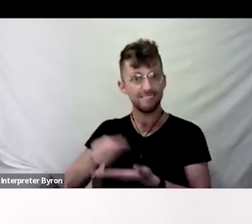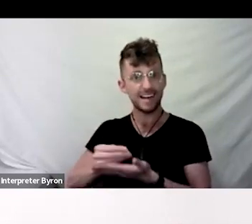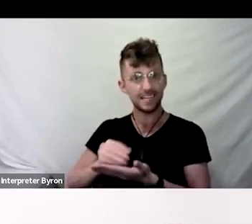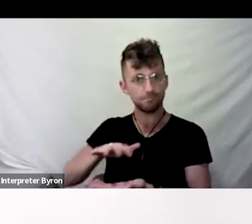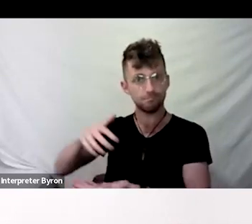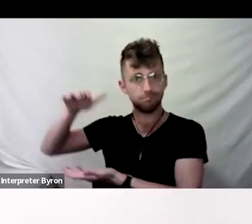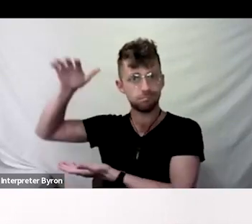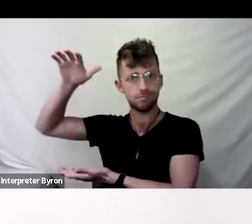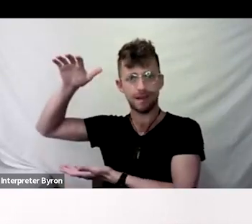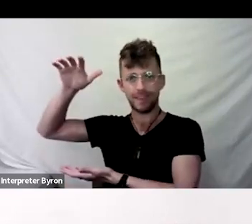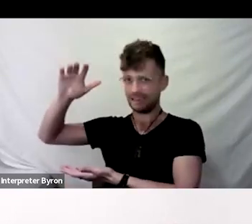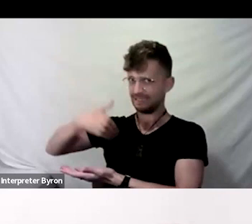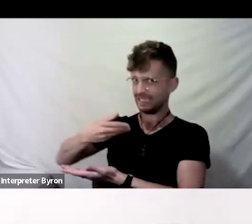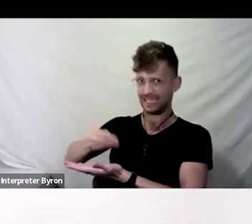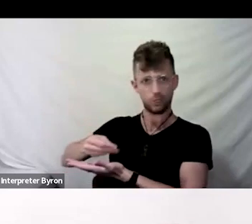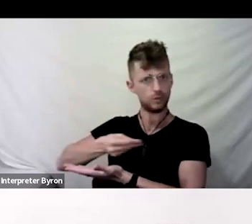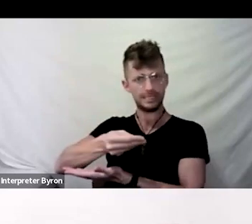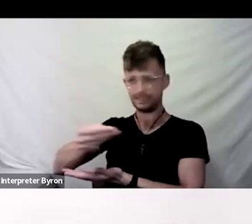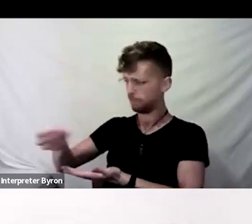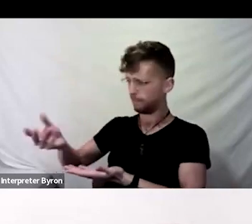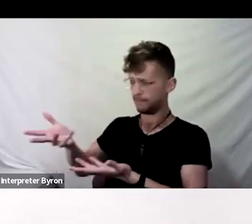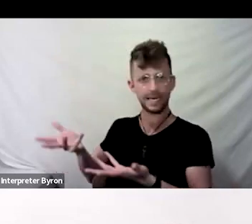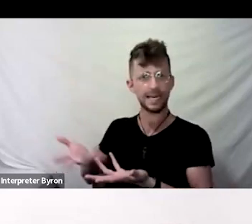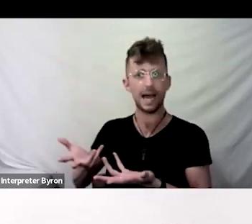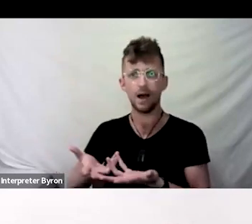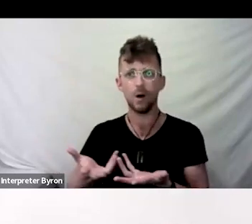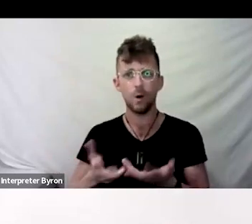to Whaikaha to seek the costs of an overseas trip as an in-kind contribution